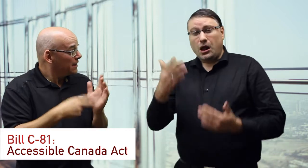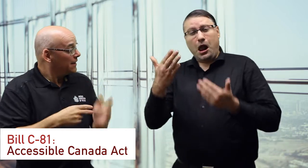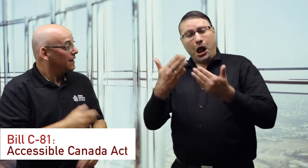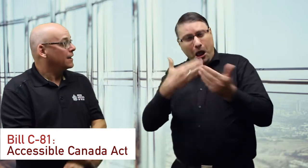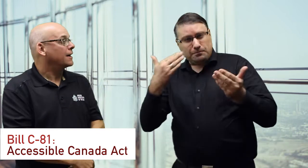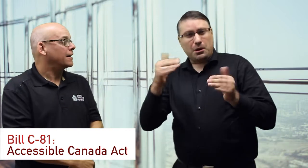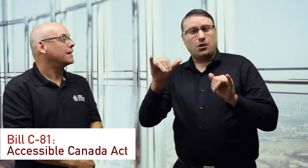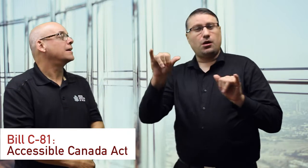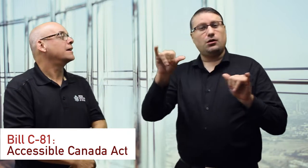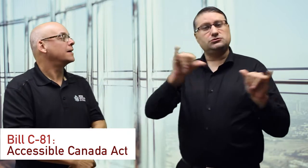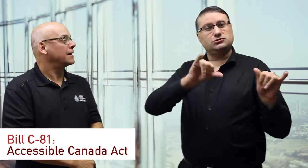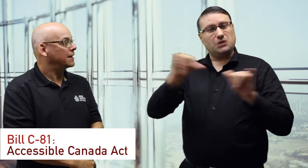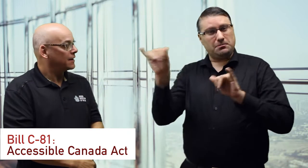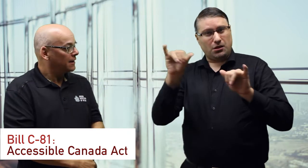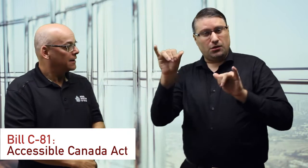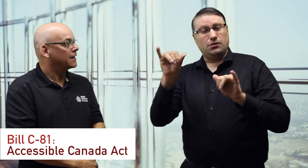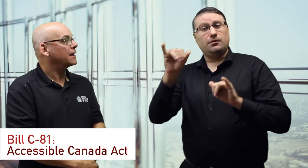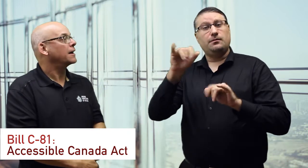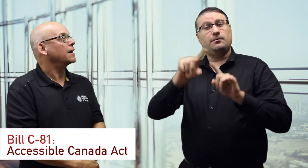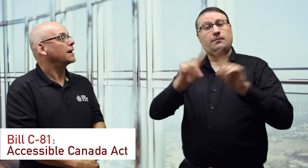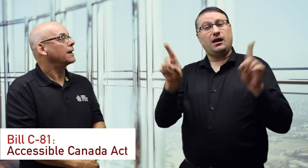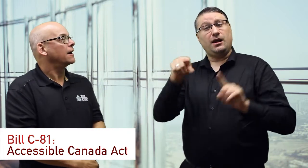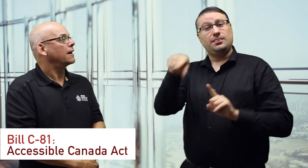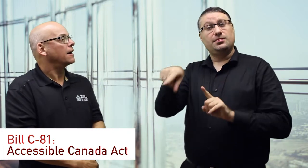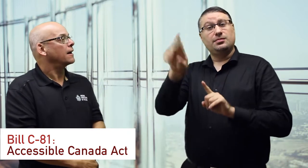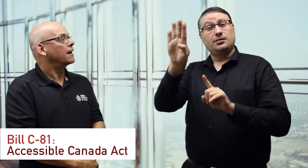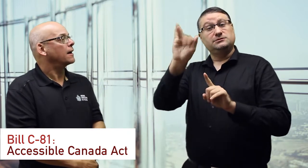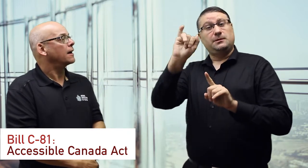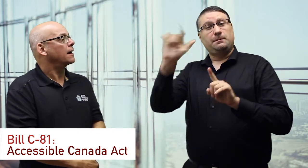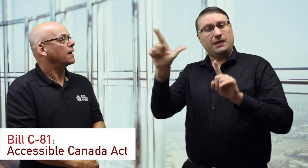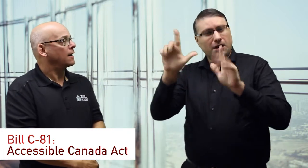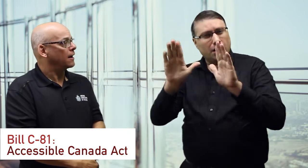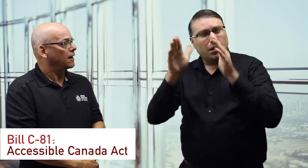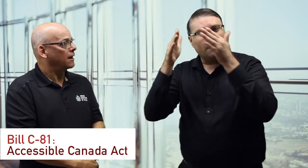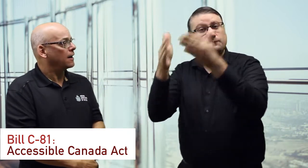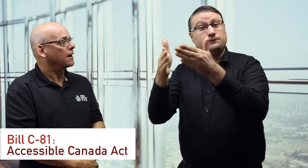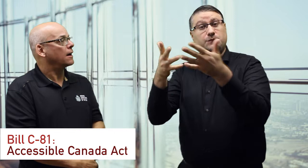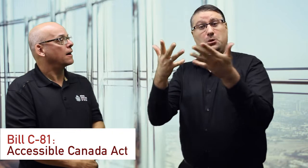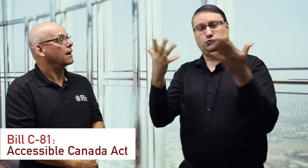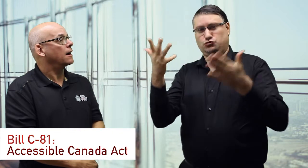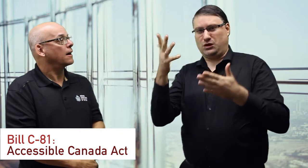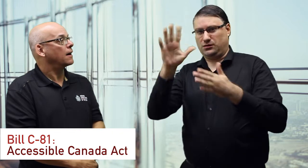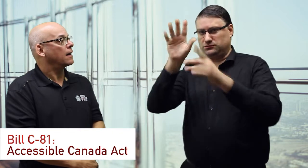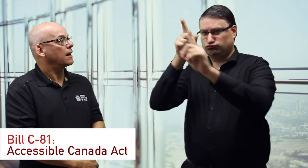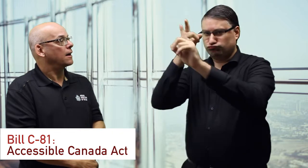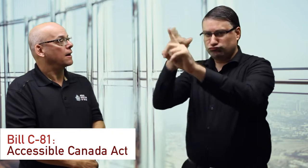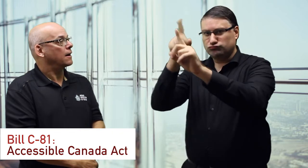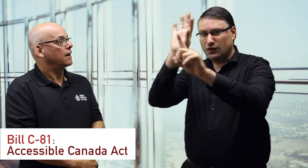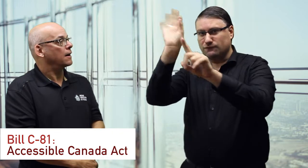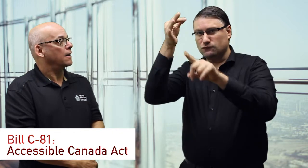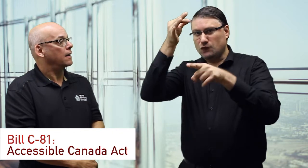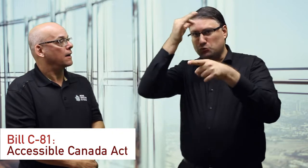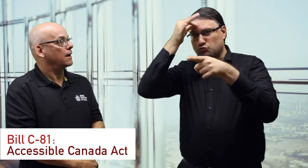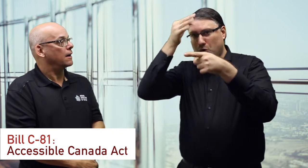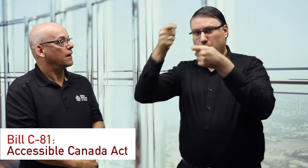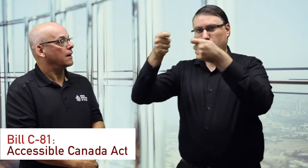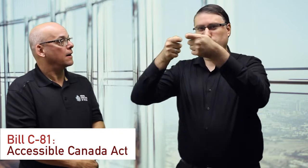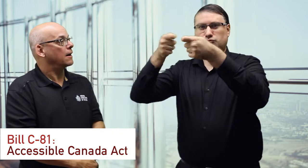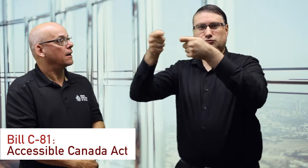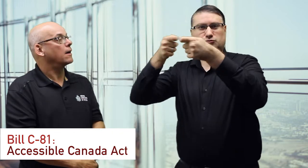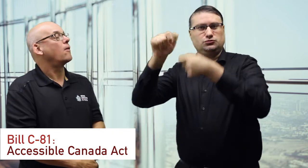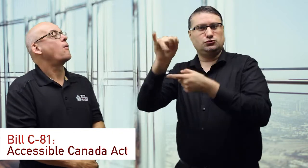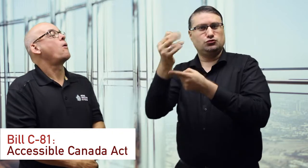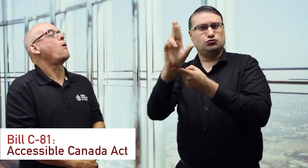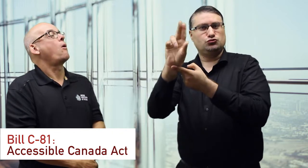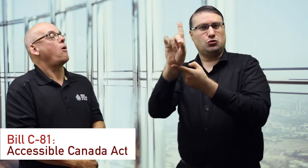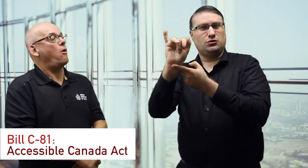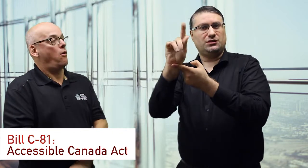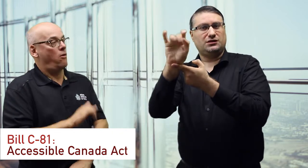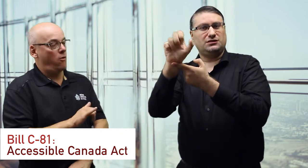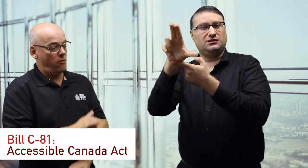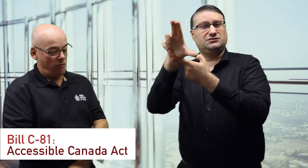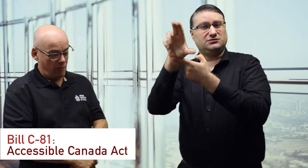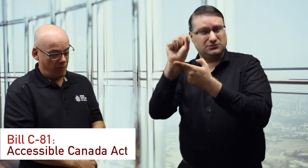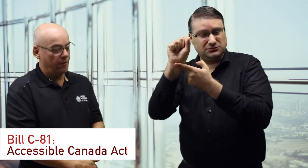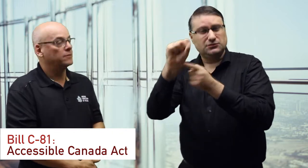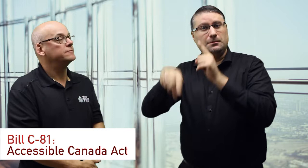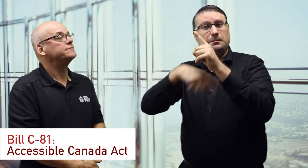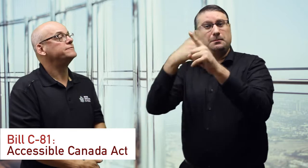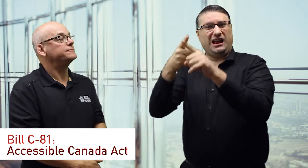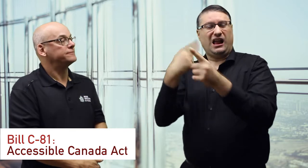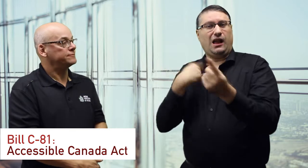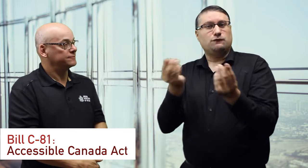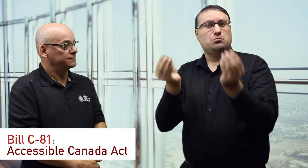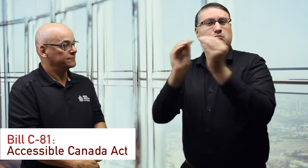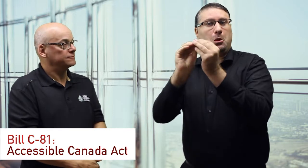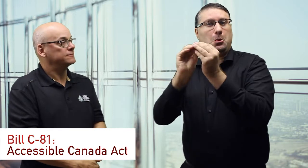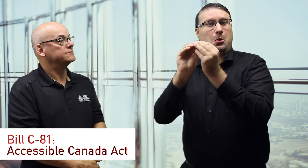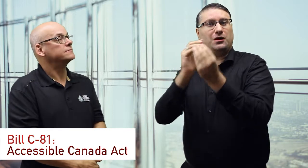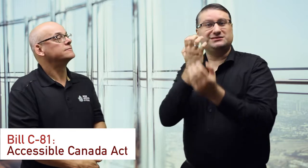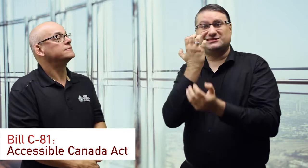Frank: Well yes it's almost similar, but this bil (ACA) focuses on federal jurisdiction,